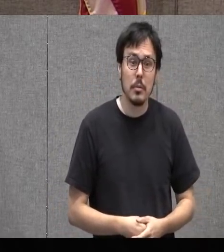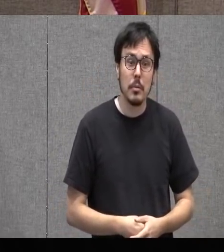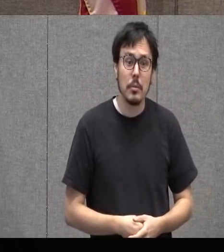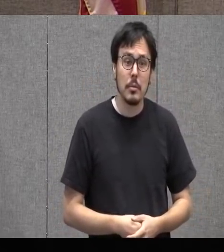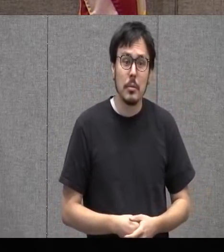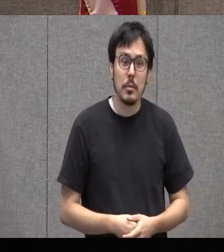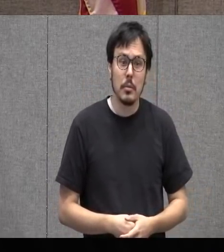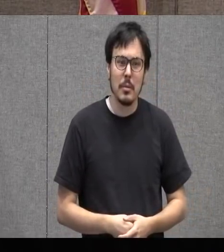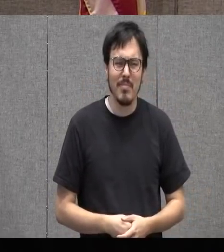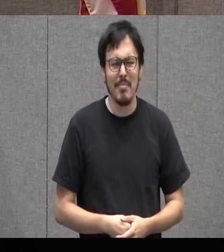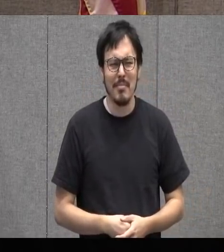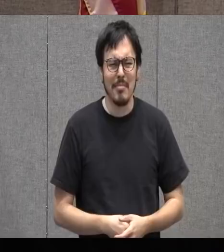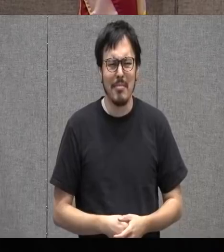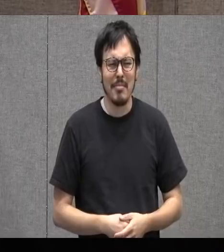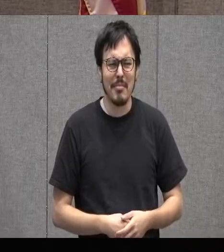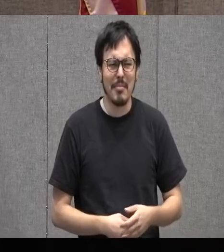It doesn't smell very good. How would I describe that?